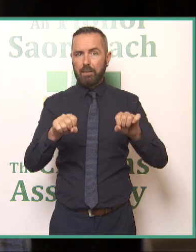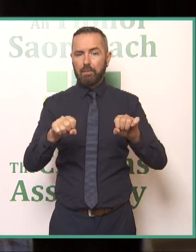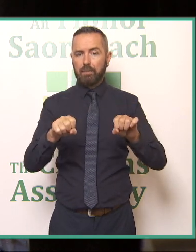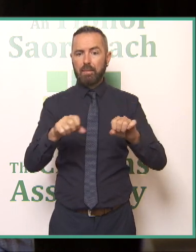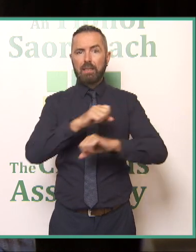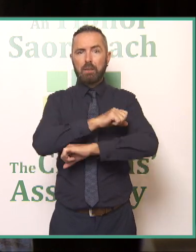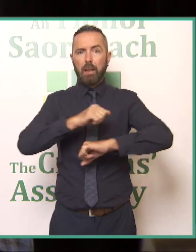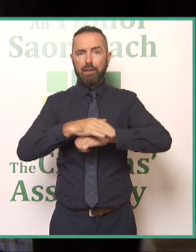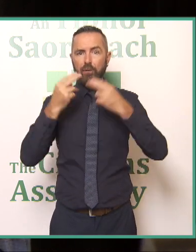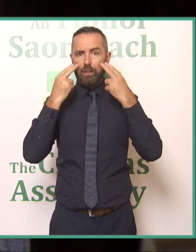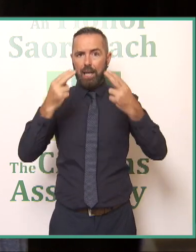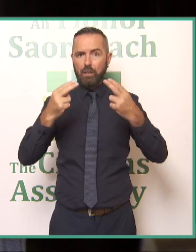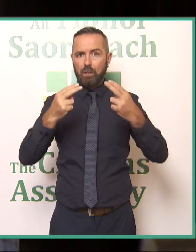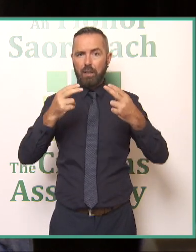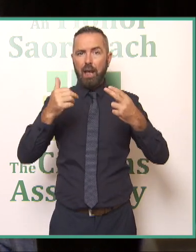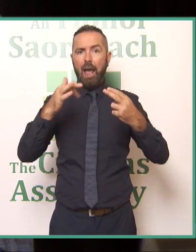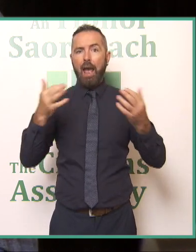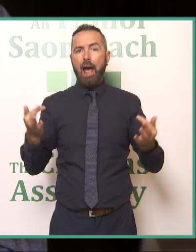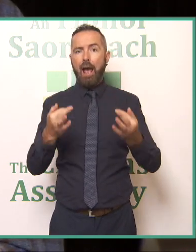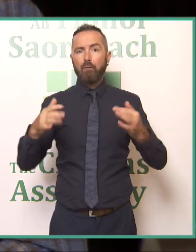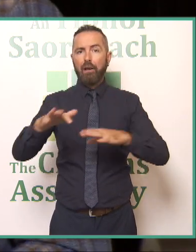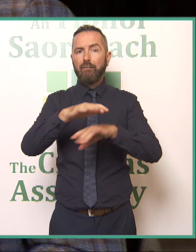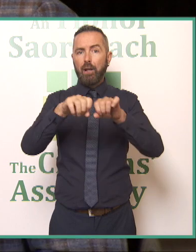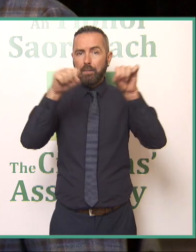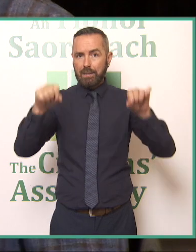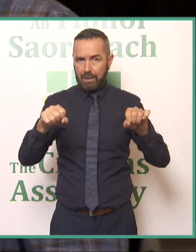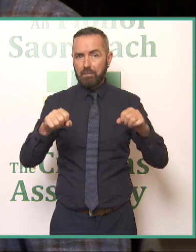the aggregate environment schemes and thankfully you know we're going to get incentivized to plant